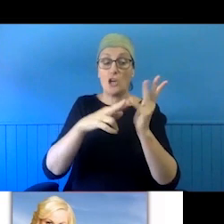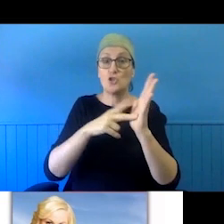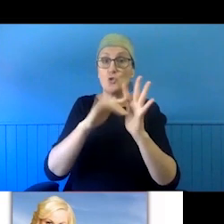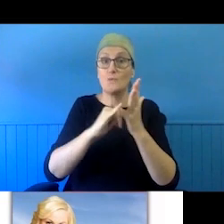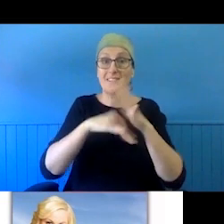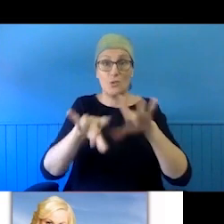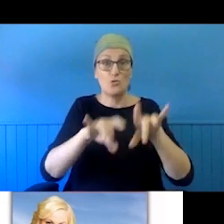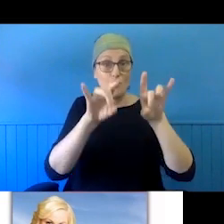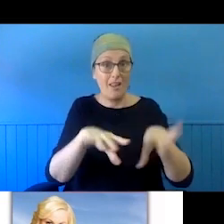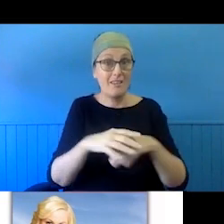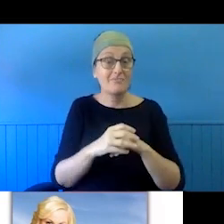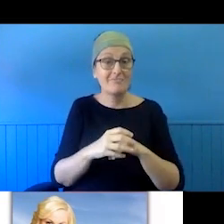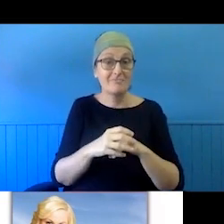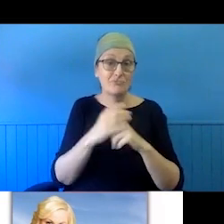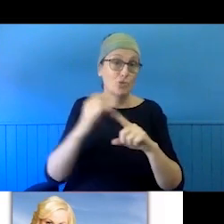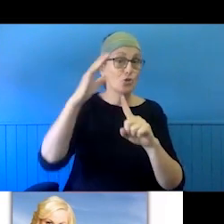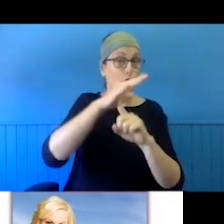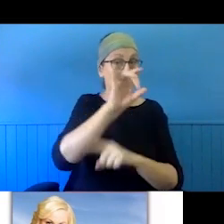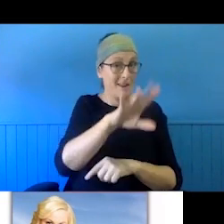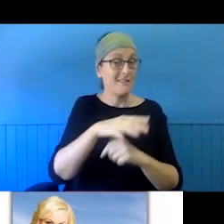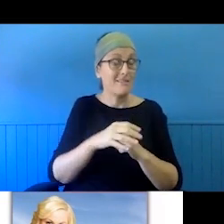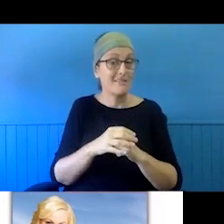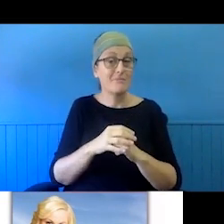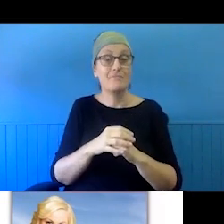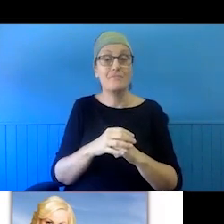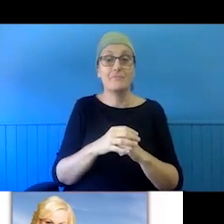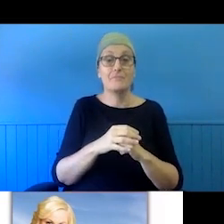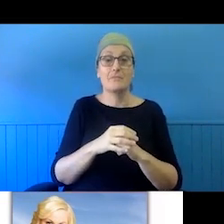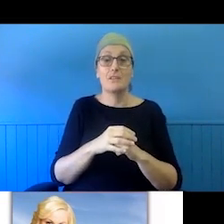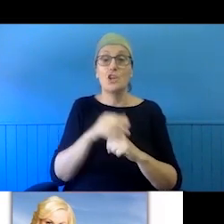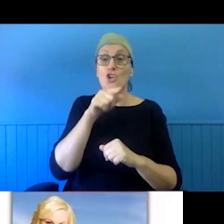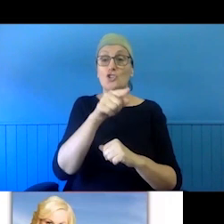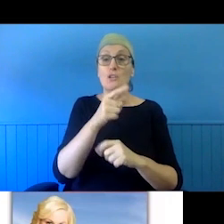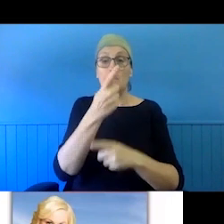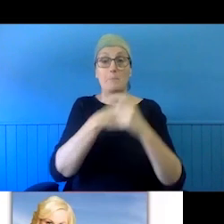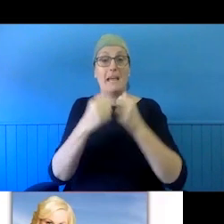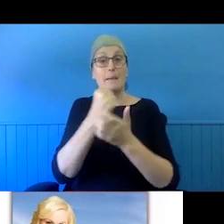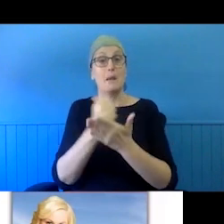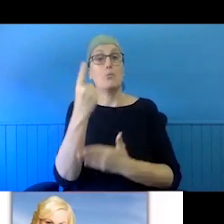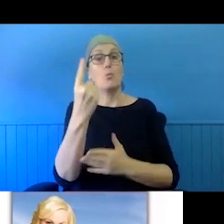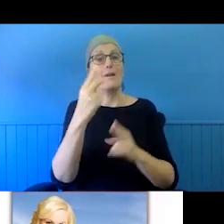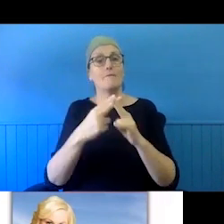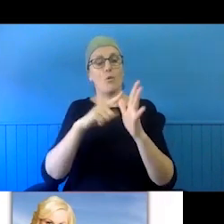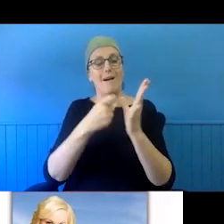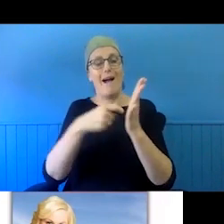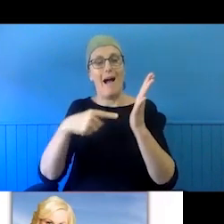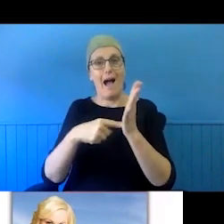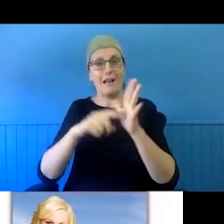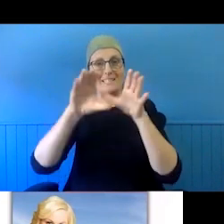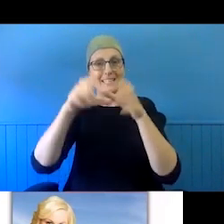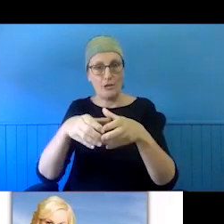She debuted at No. 1 within the Art category. But the podcast alone wasn't enough to, you know, basically support her as a creative.